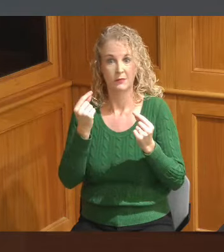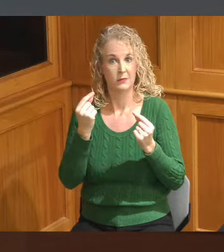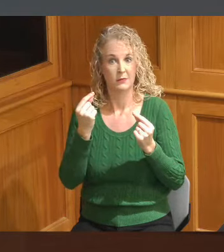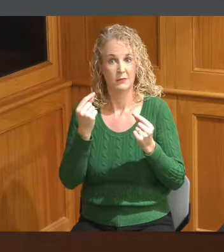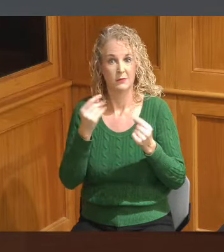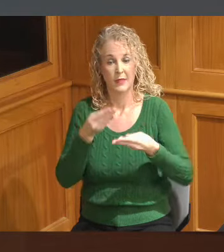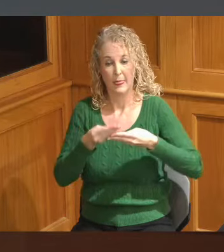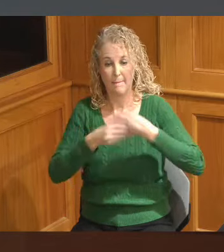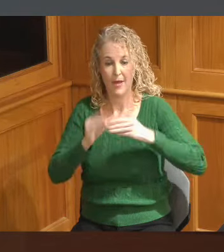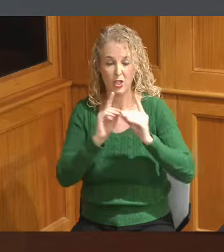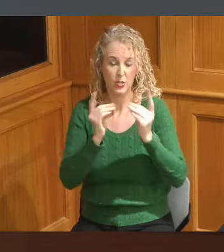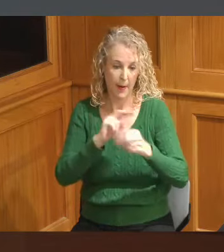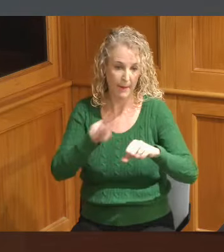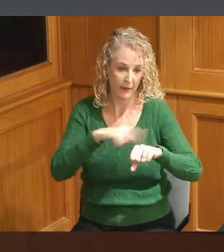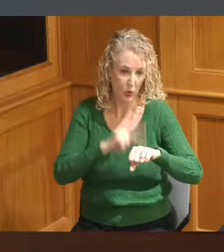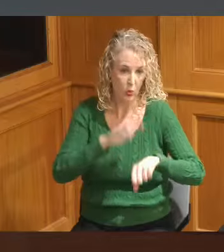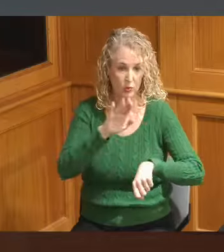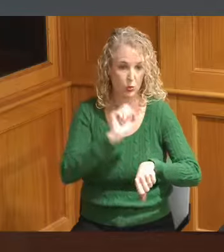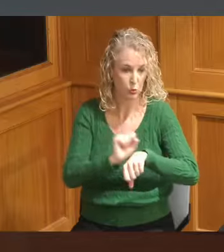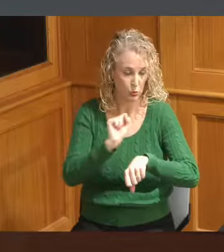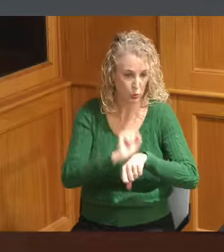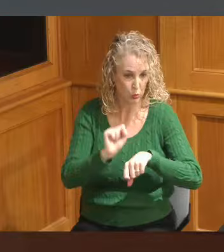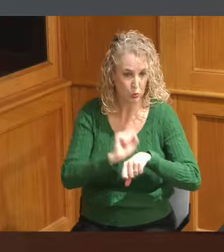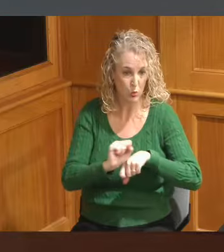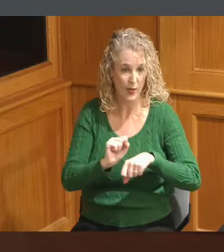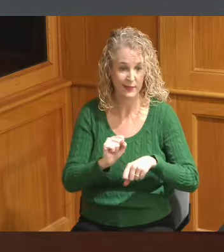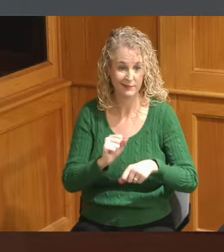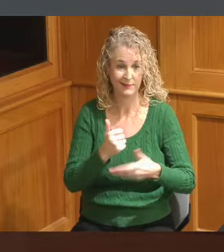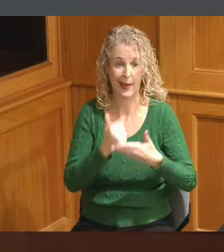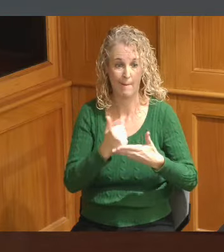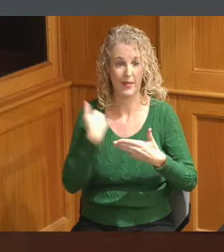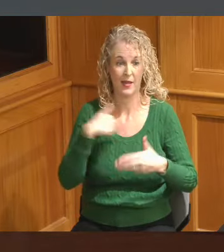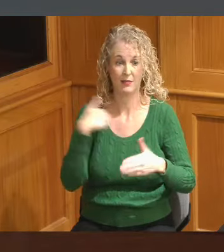the budget department for all their hard work in getting us to this point. and most importantly,